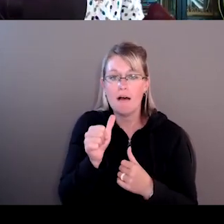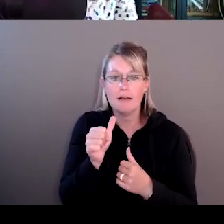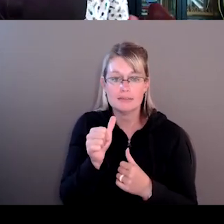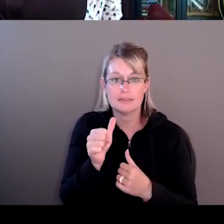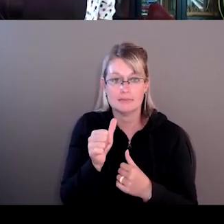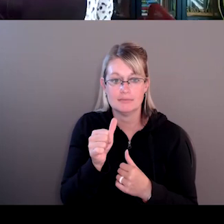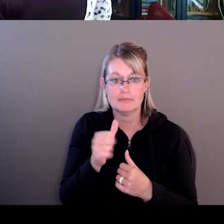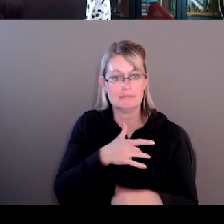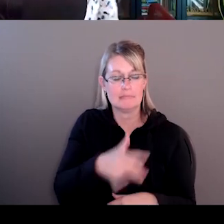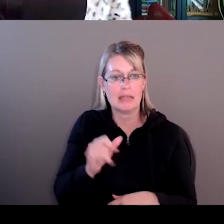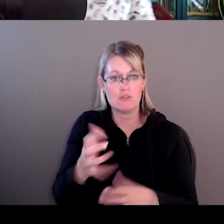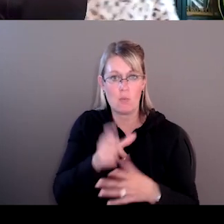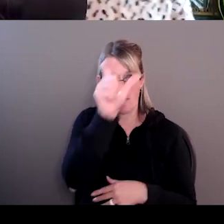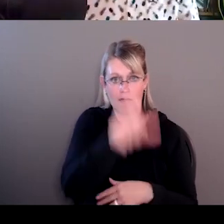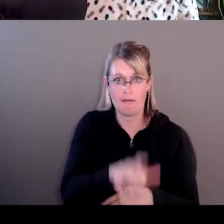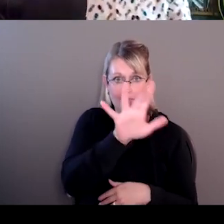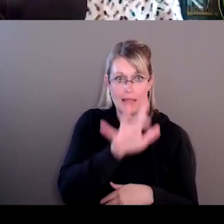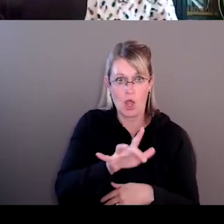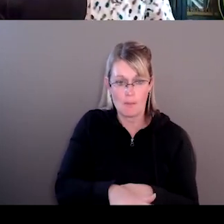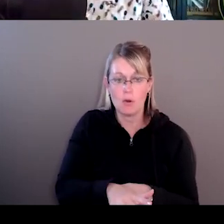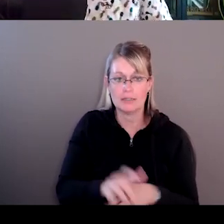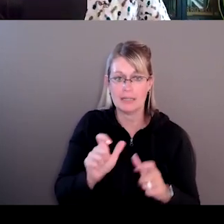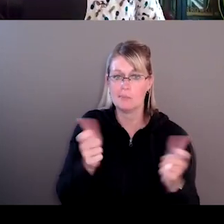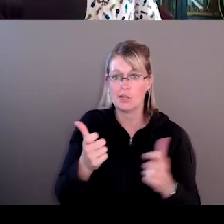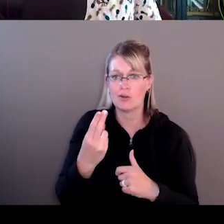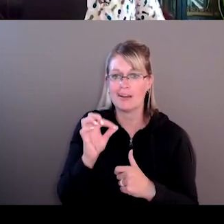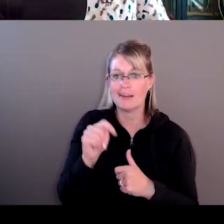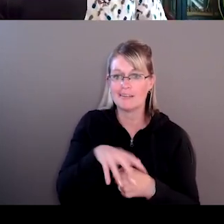want an entire row to be clickable as an even larger hit area. So for this section,